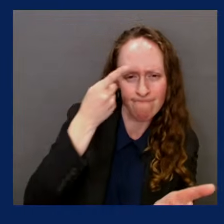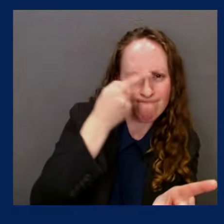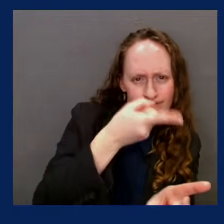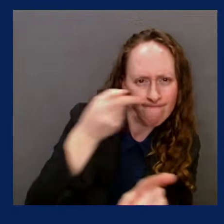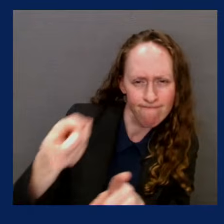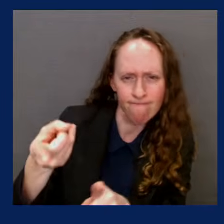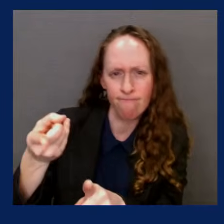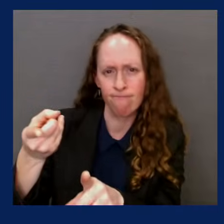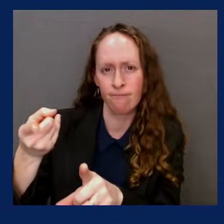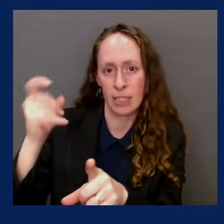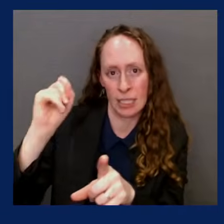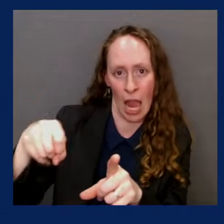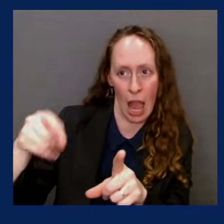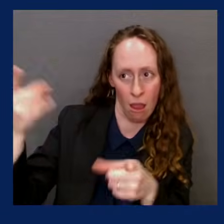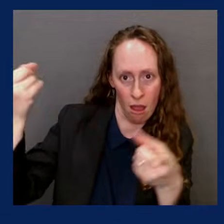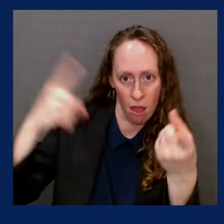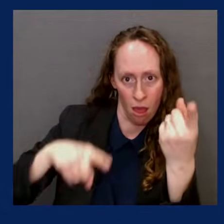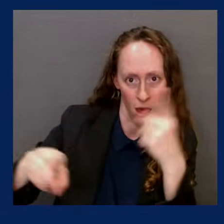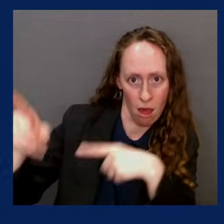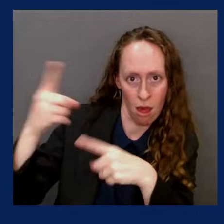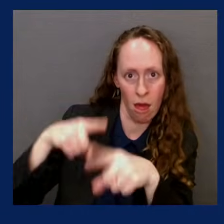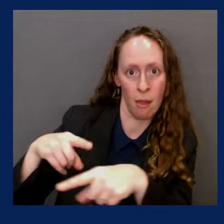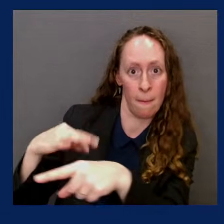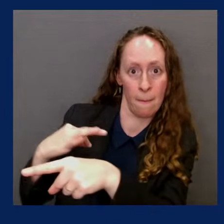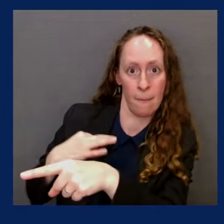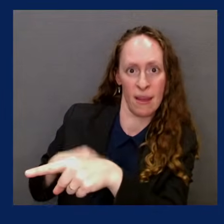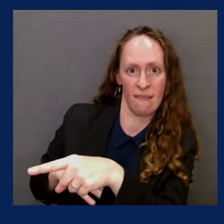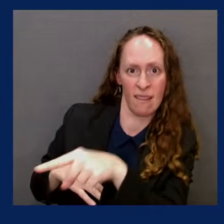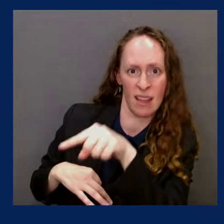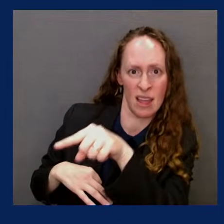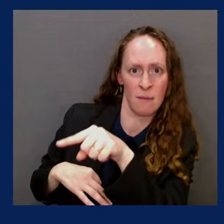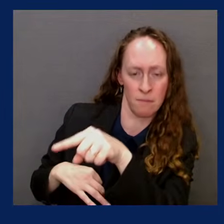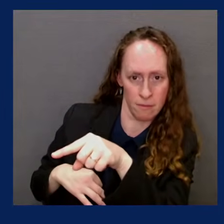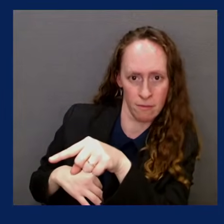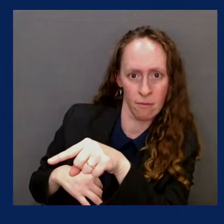of the Middle East cooperating economically and politically changes the dynamics significantly.